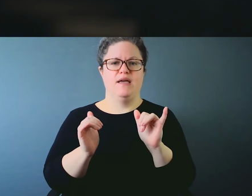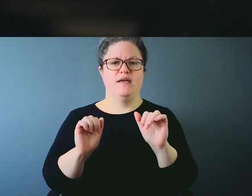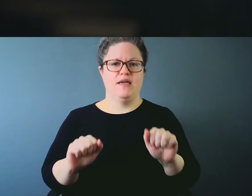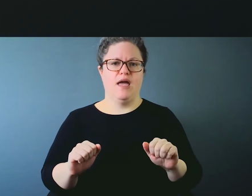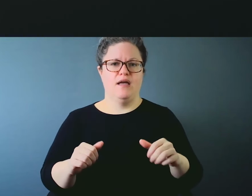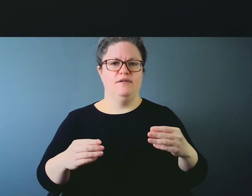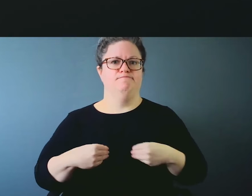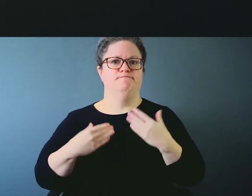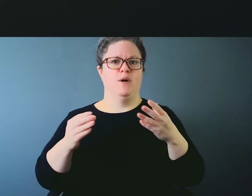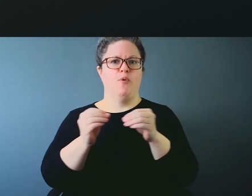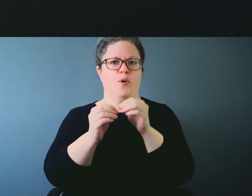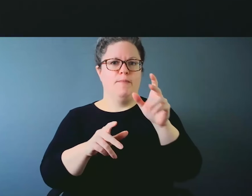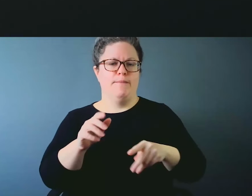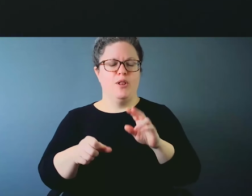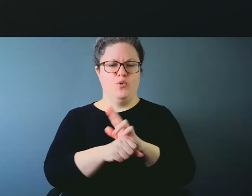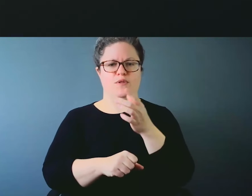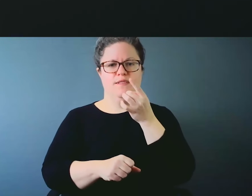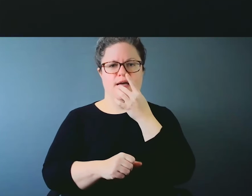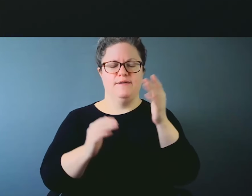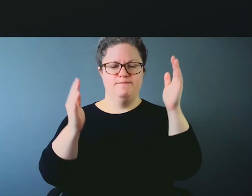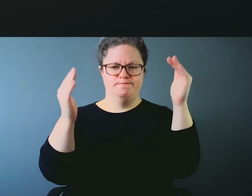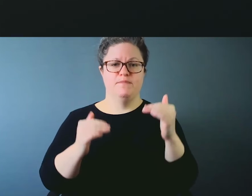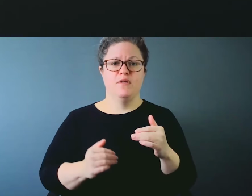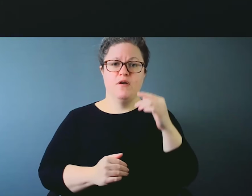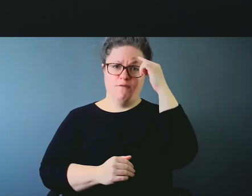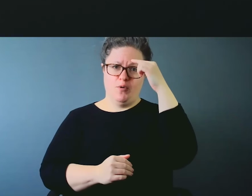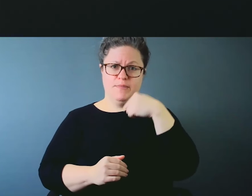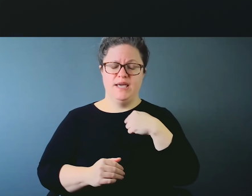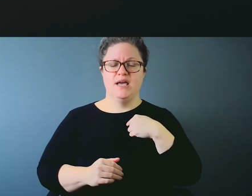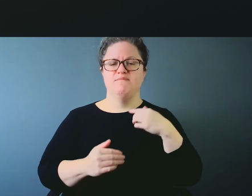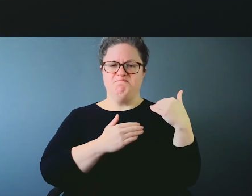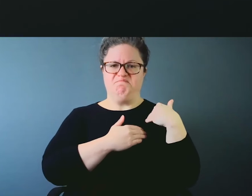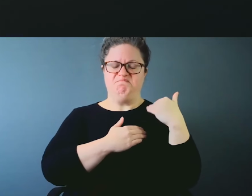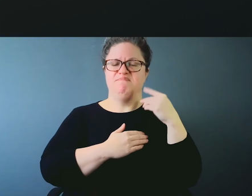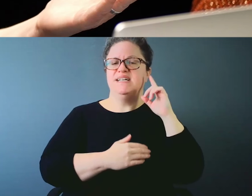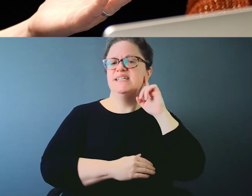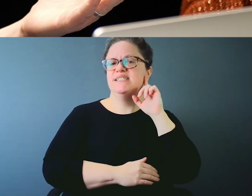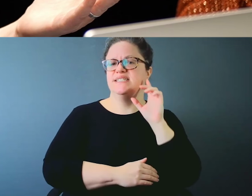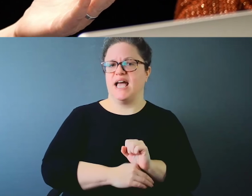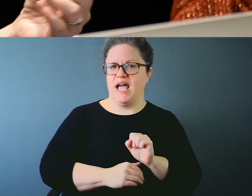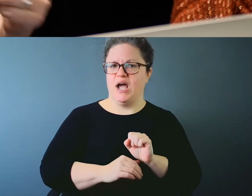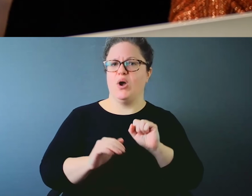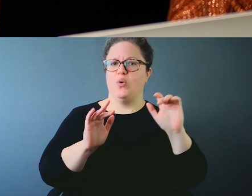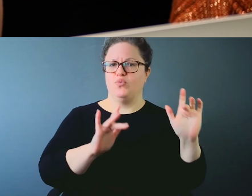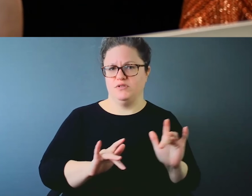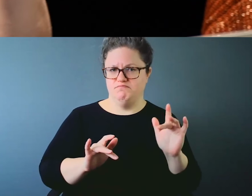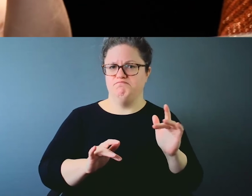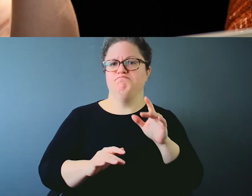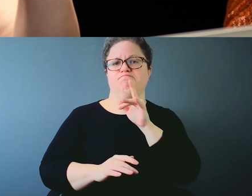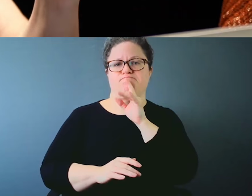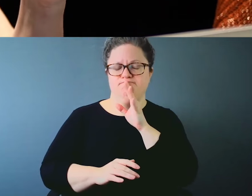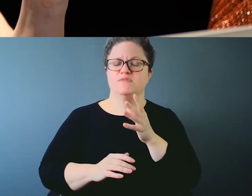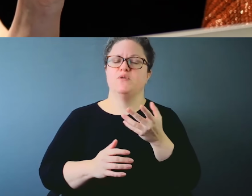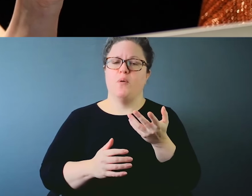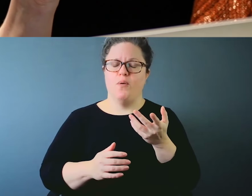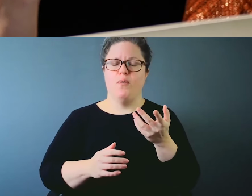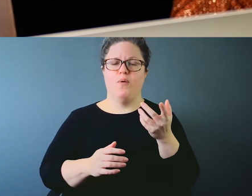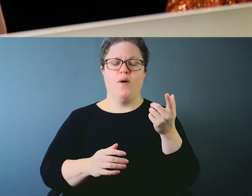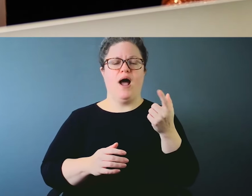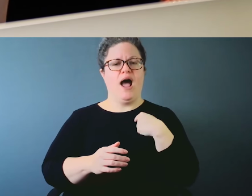So for me, it's about- because I'm looking at it from a sound perspective, an oral perspective, when I create something,